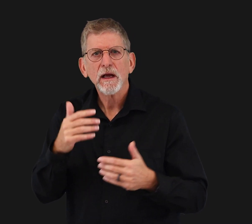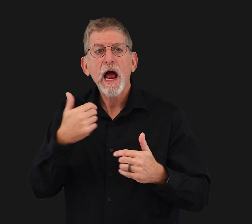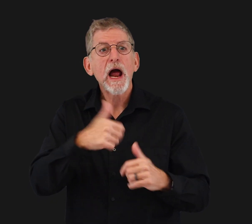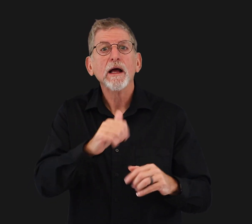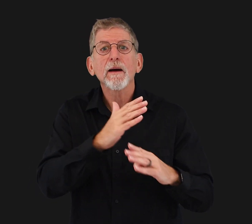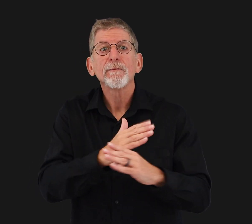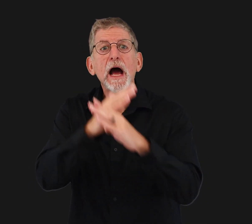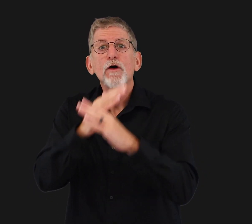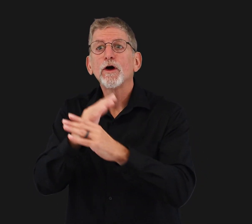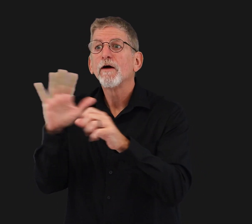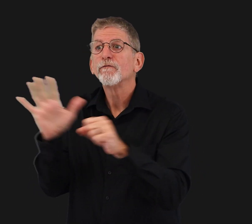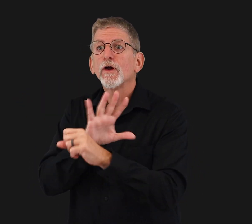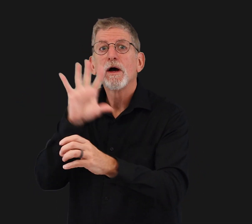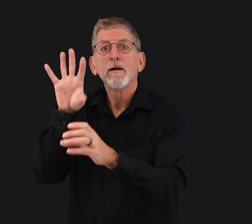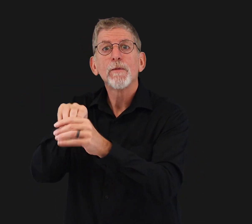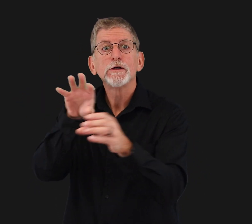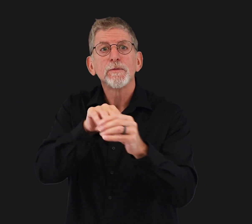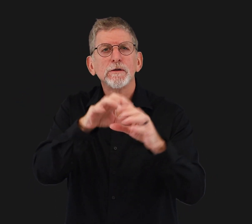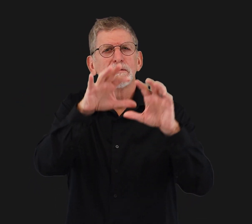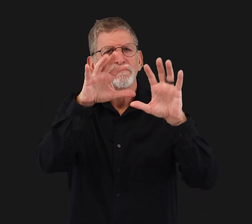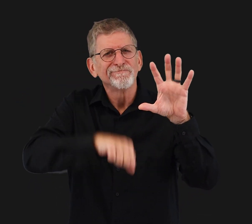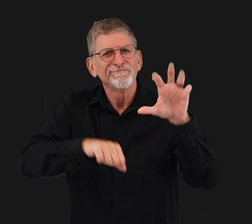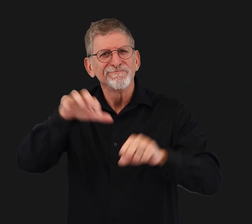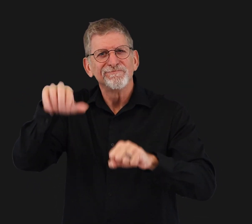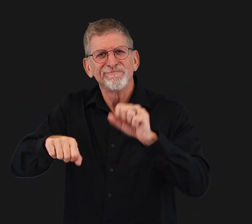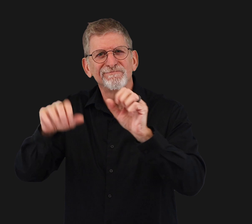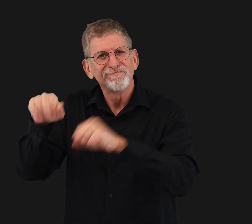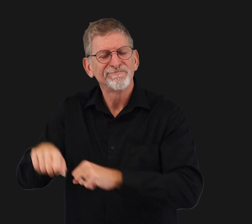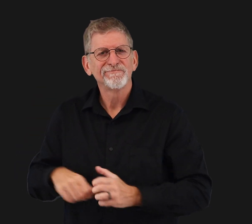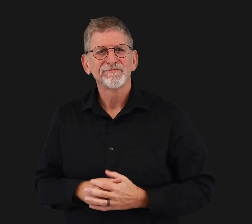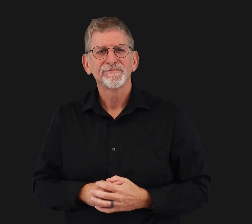and removing barriers to full participation.